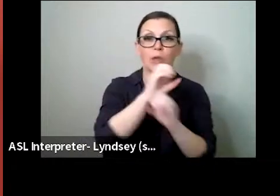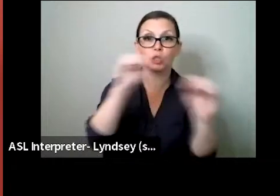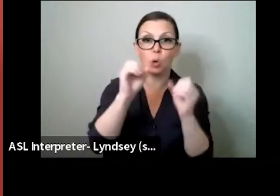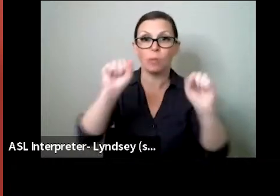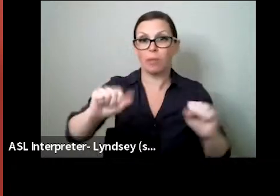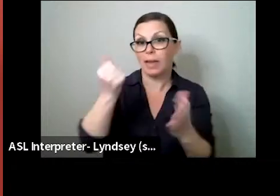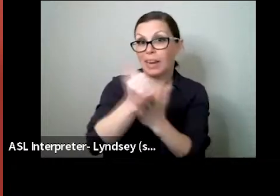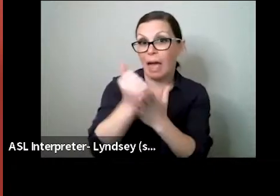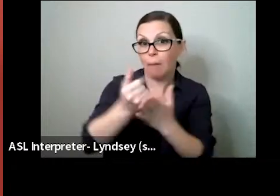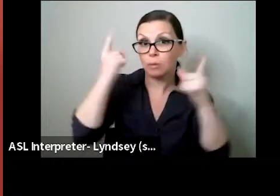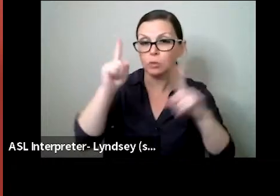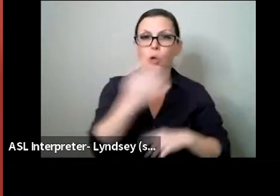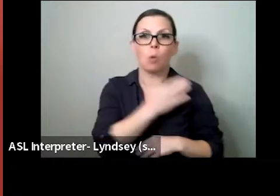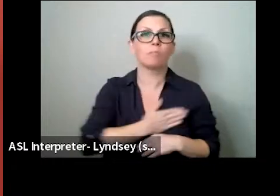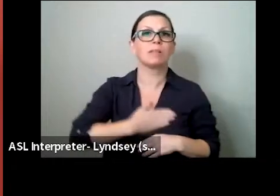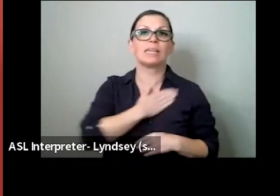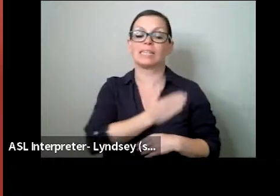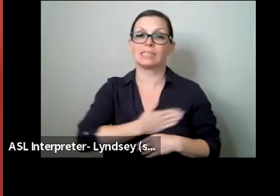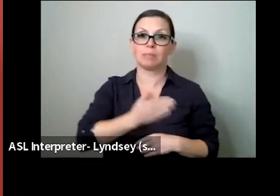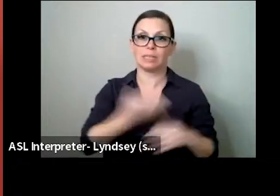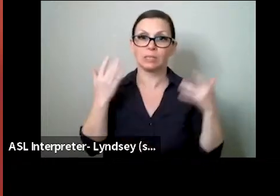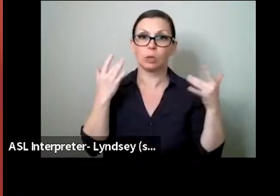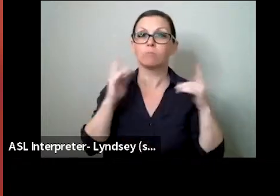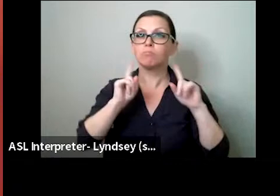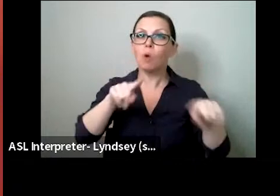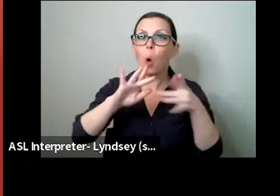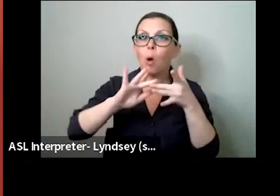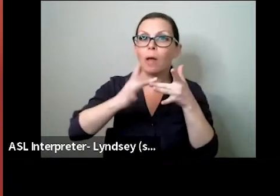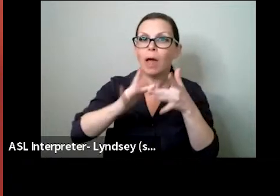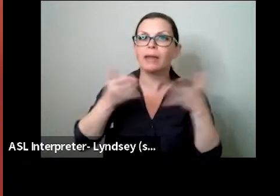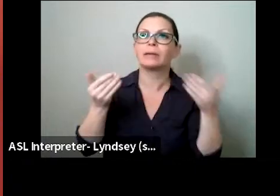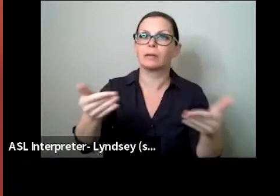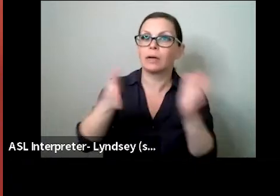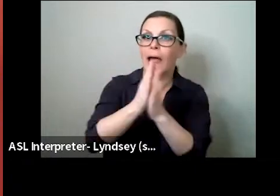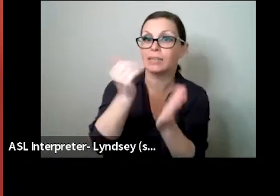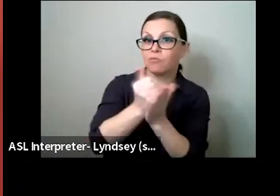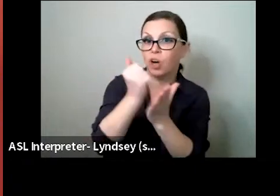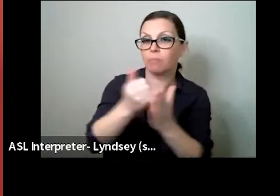So please, please get online and ask for help. Next slide, please.